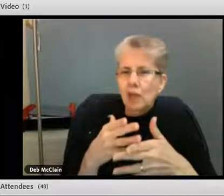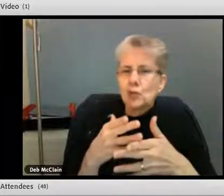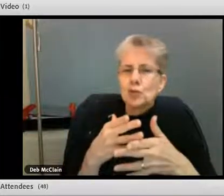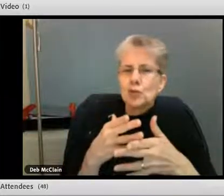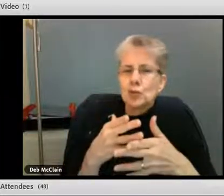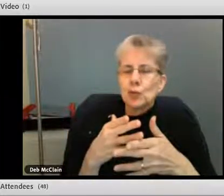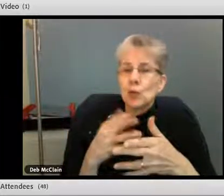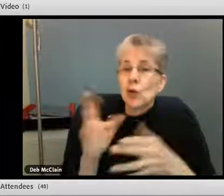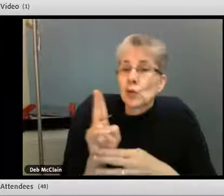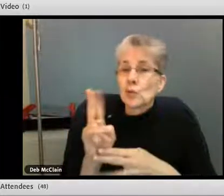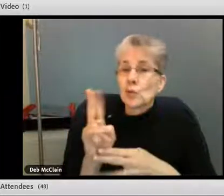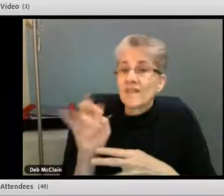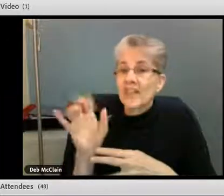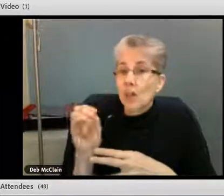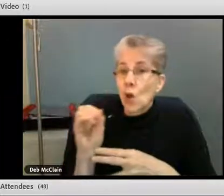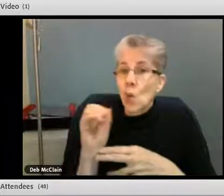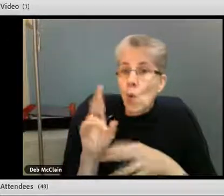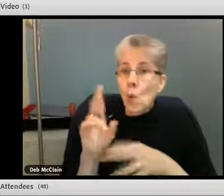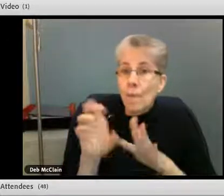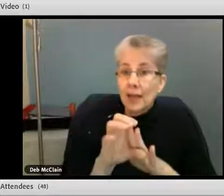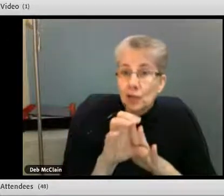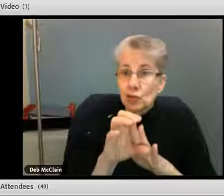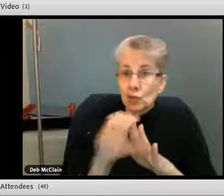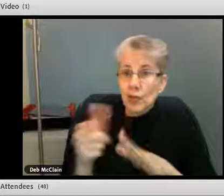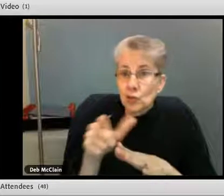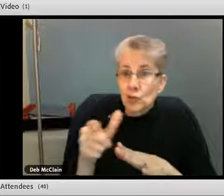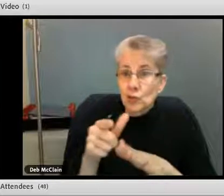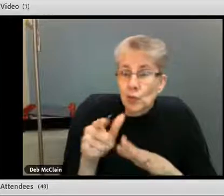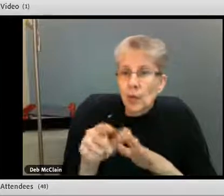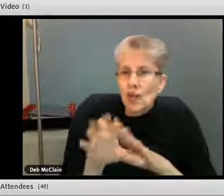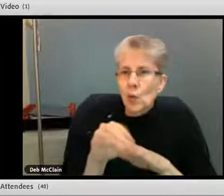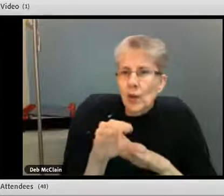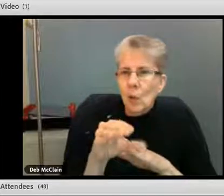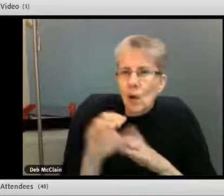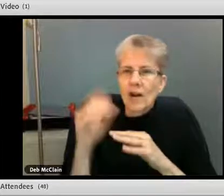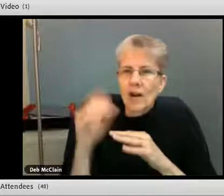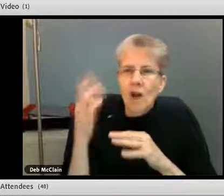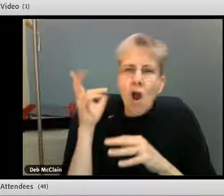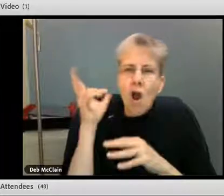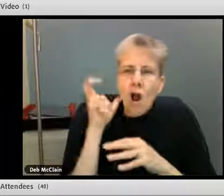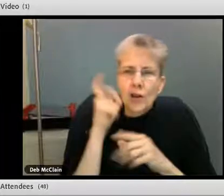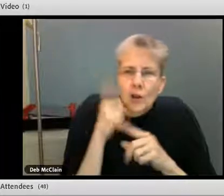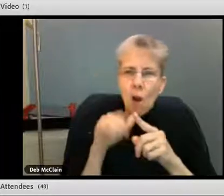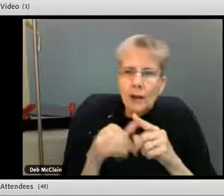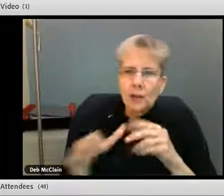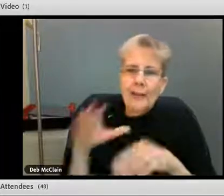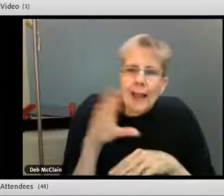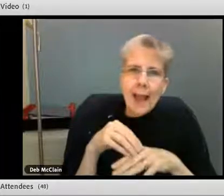and then you can record audio over it. You can add music. You can add captions.